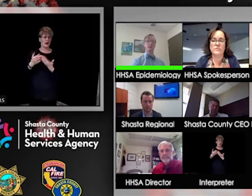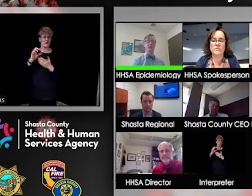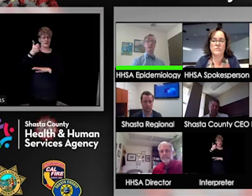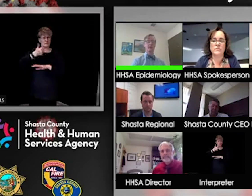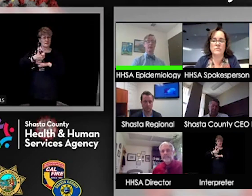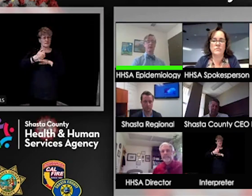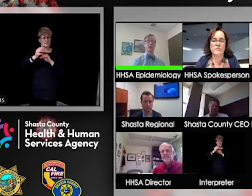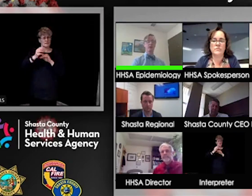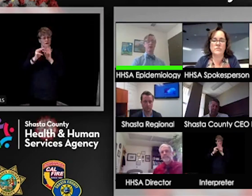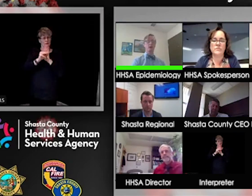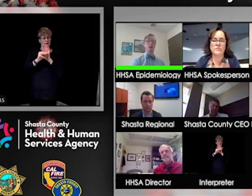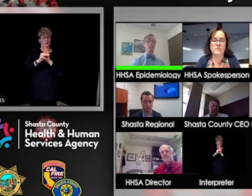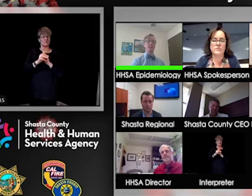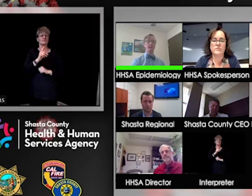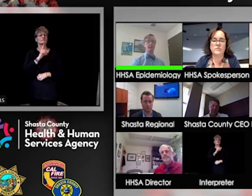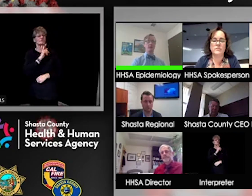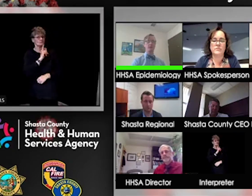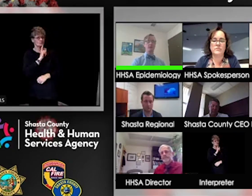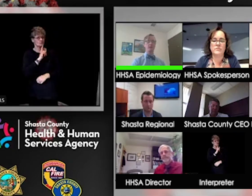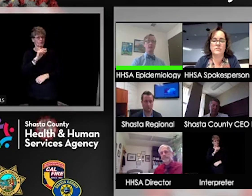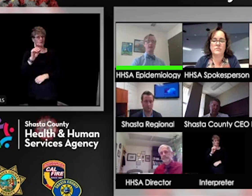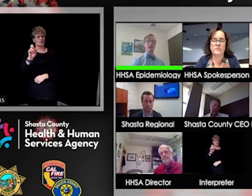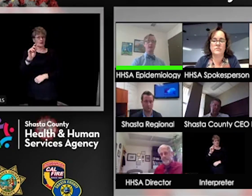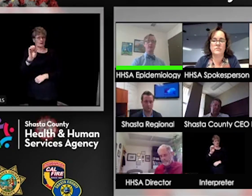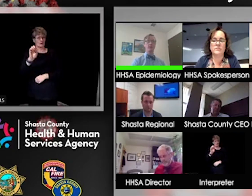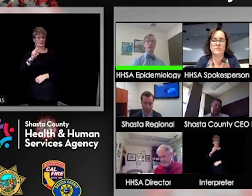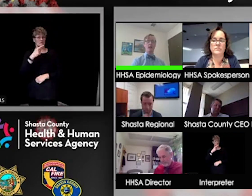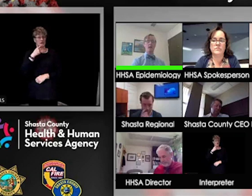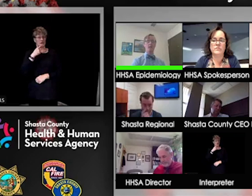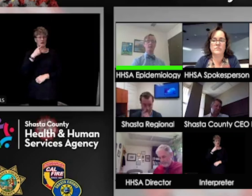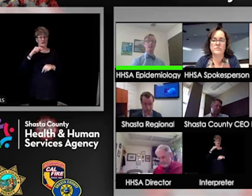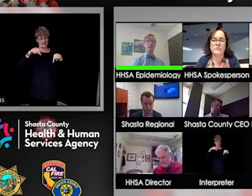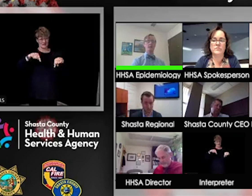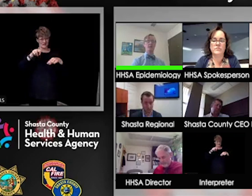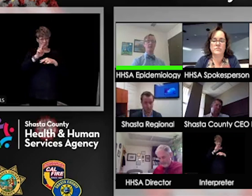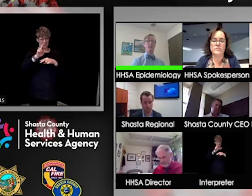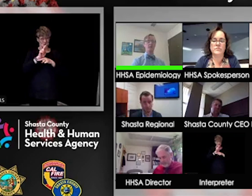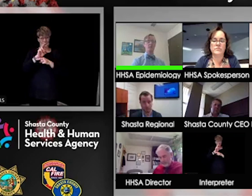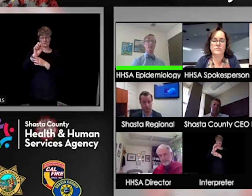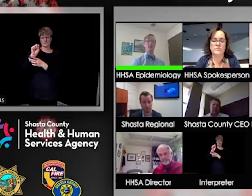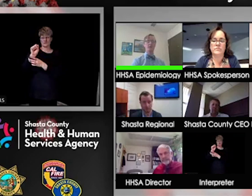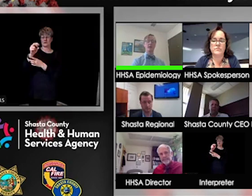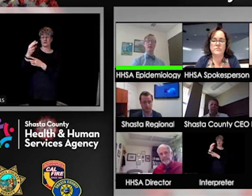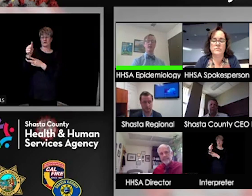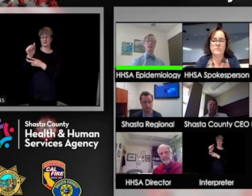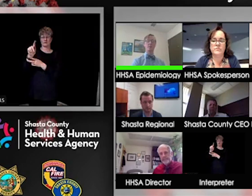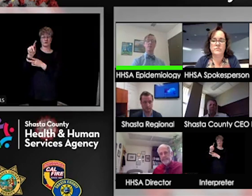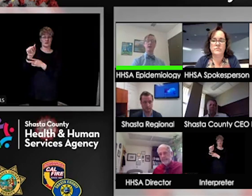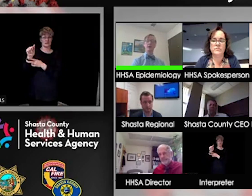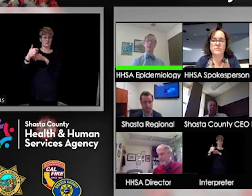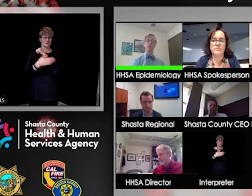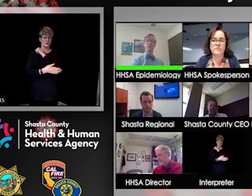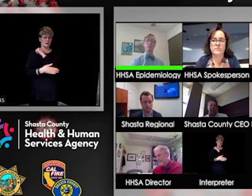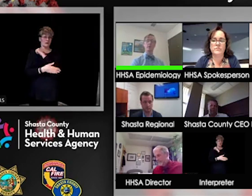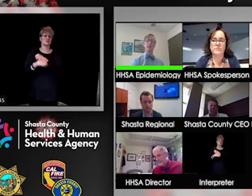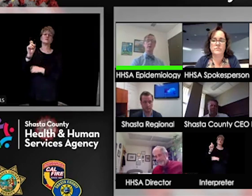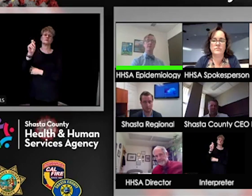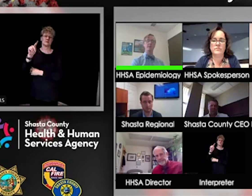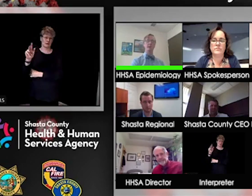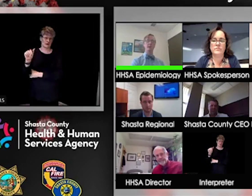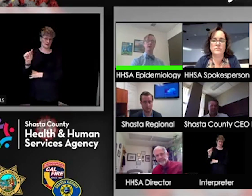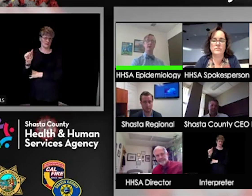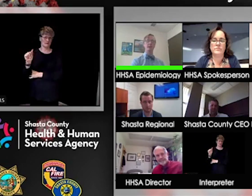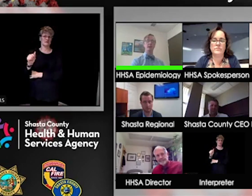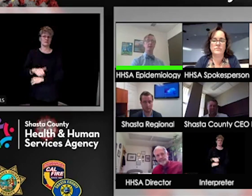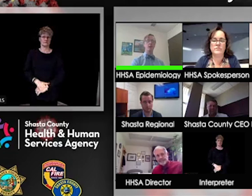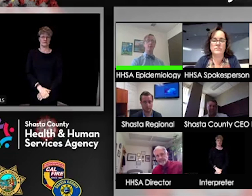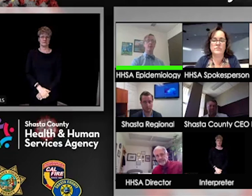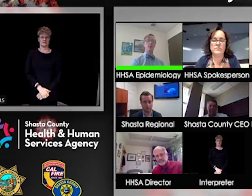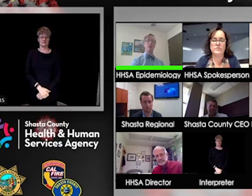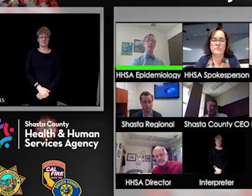Shasta County data. This one is still kind of in its beta form for county data, but no